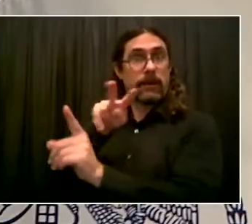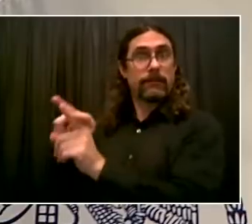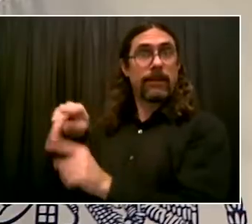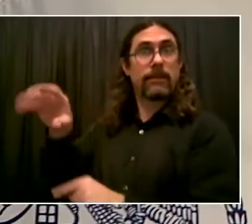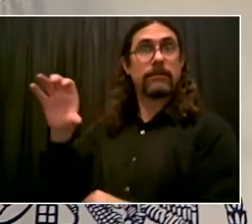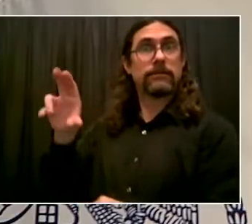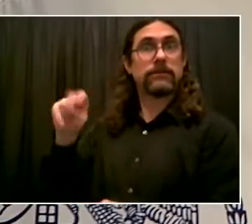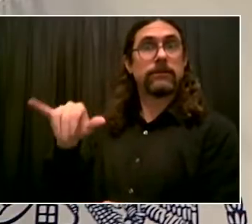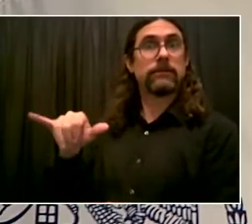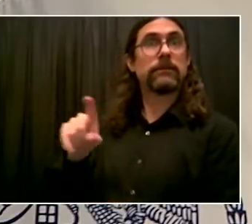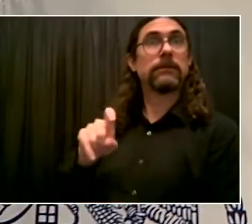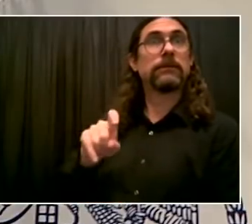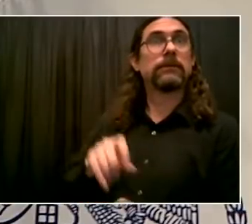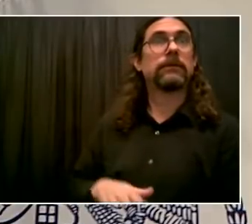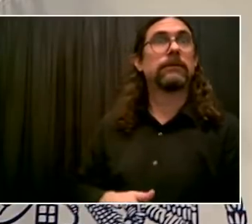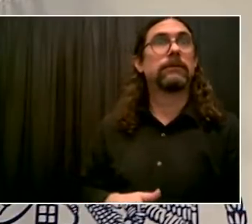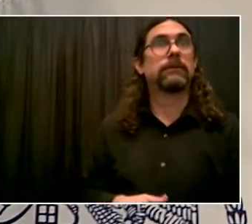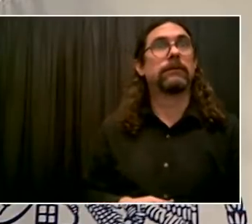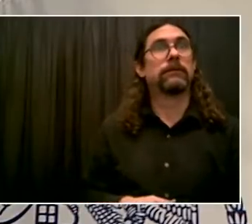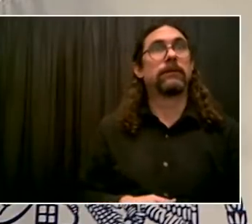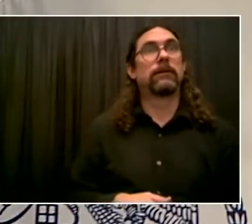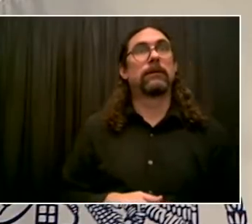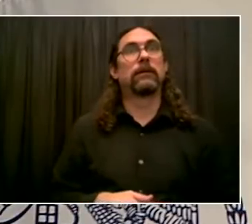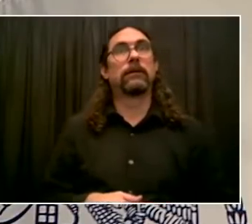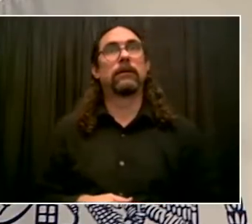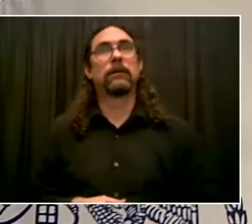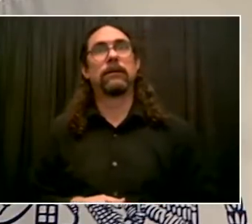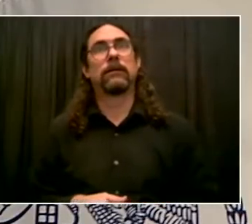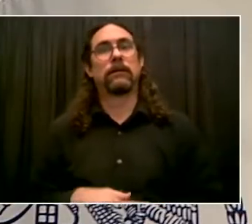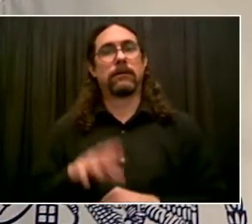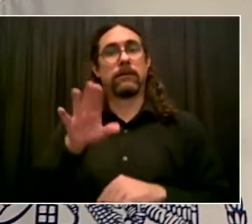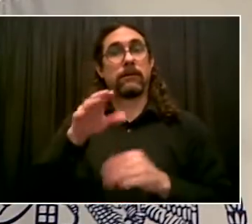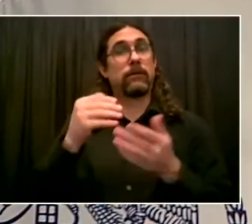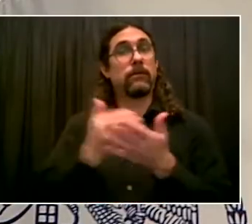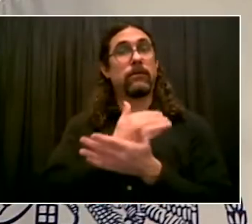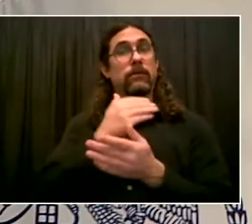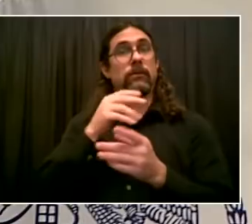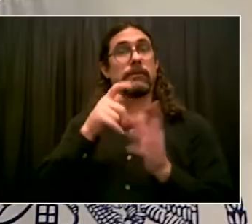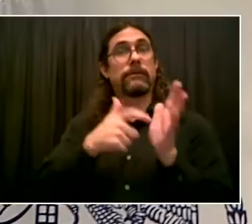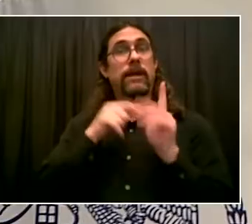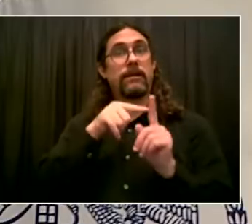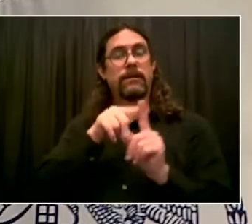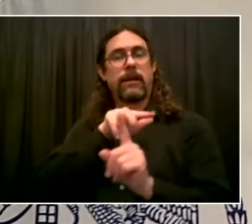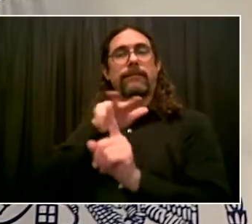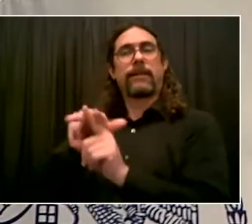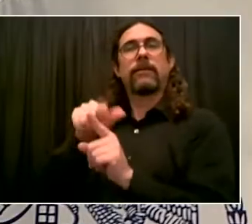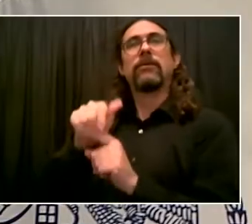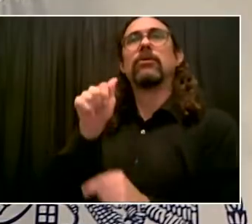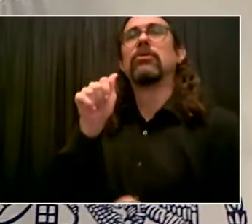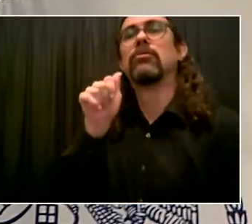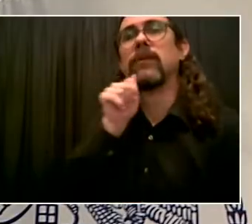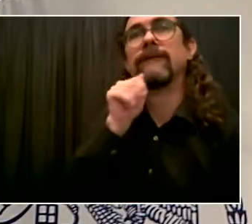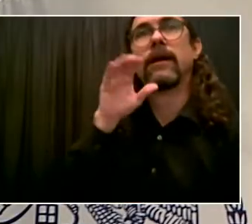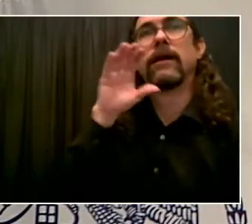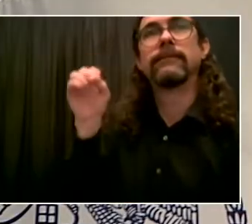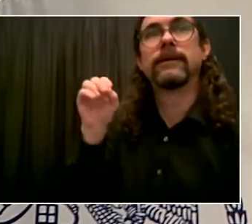IS FOR PRIVATE SECTOR EMPLOYERS. WILL GET ALL THE DETAILS OUT AGAIN BY